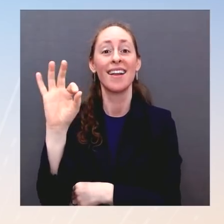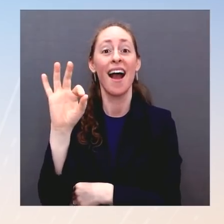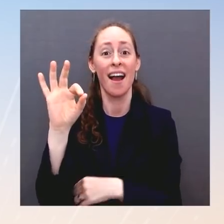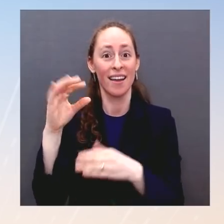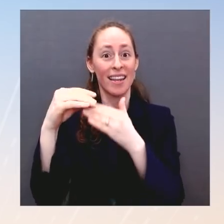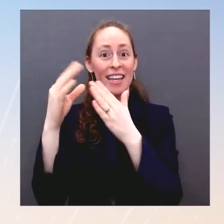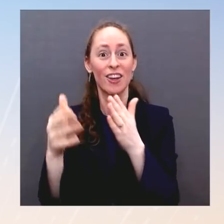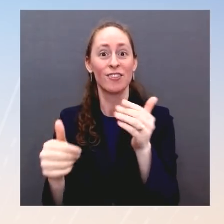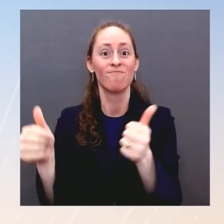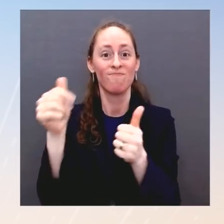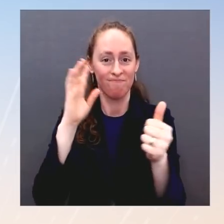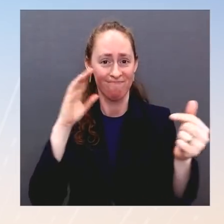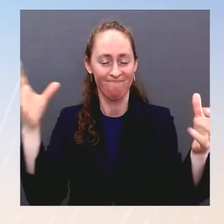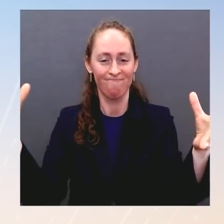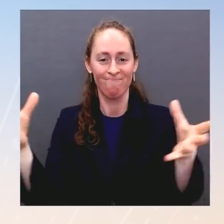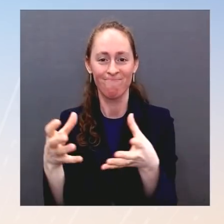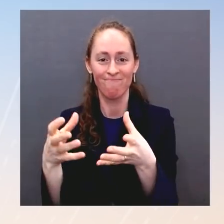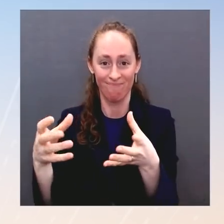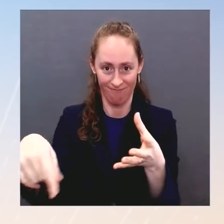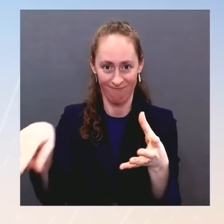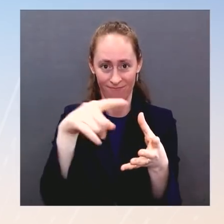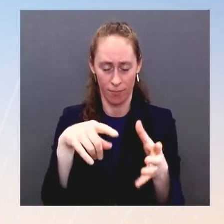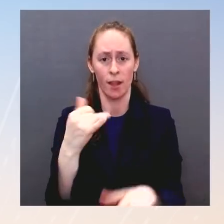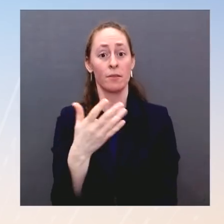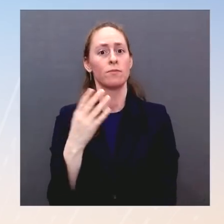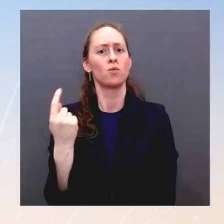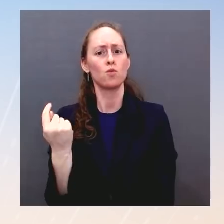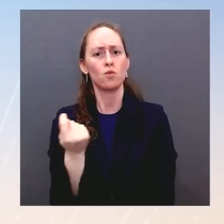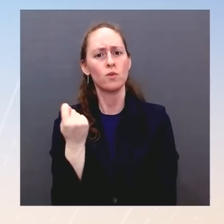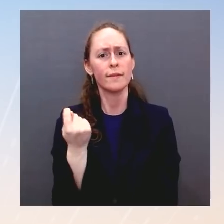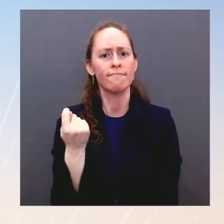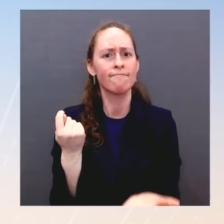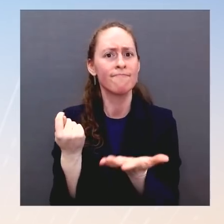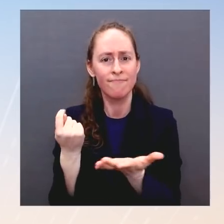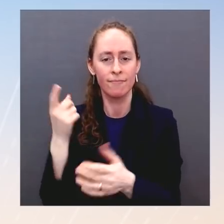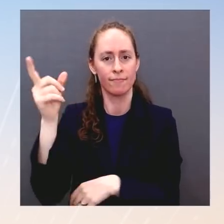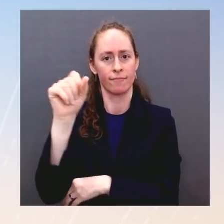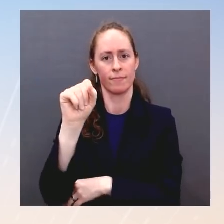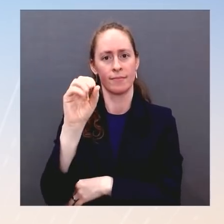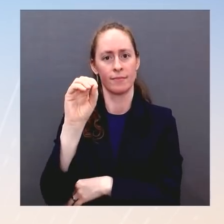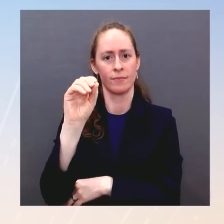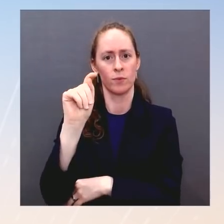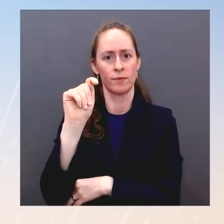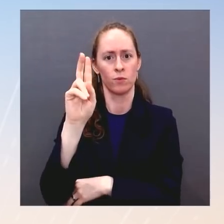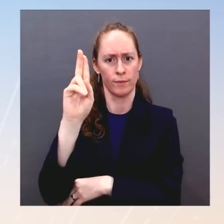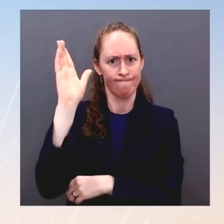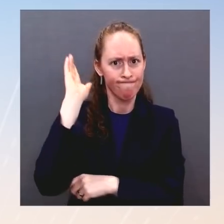We will have more of his address to preview in the coming days. On Wednesday, the President and the First Lady